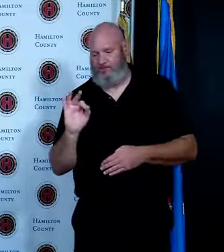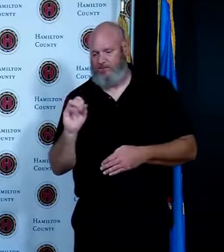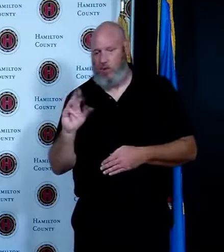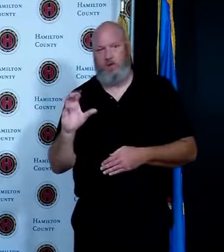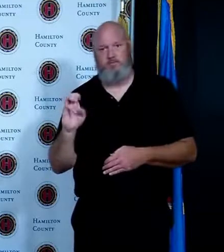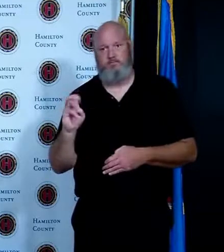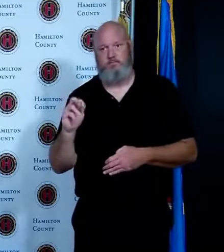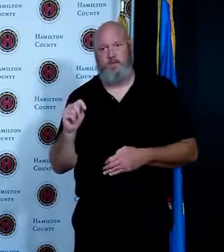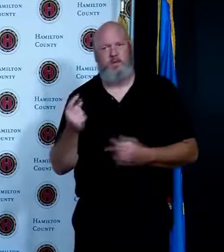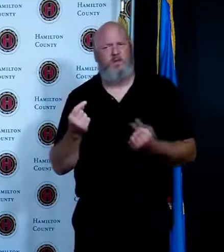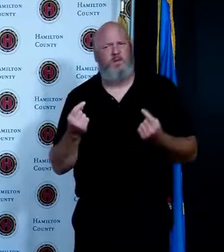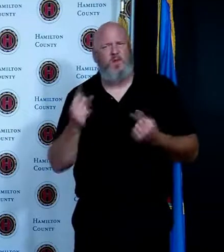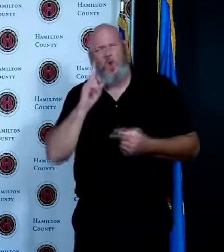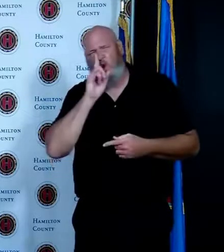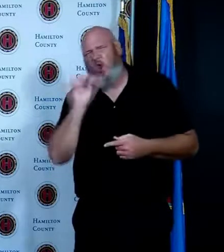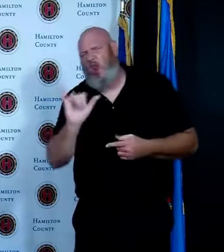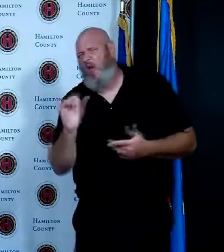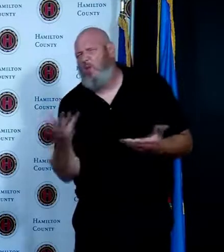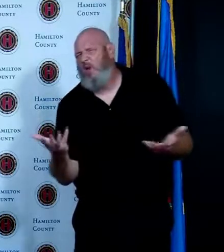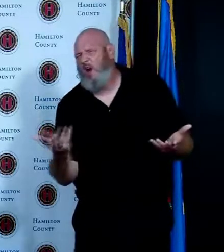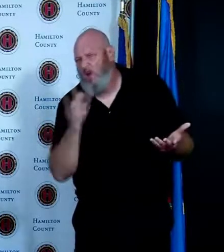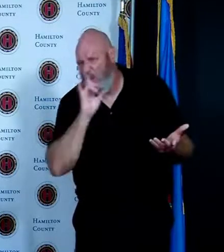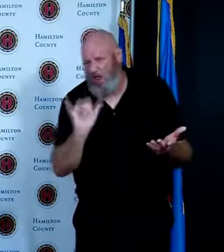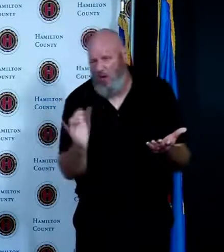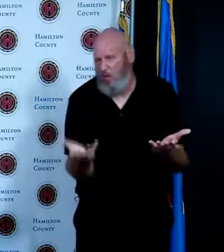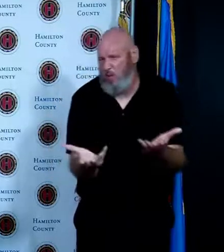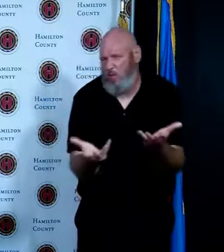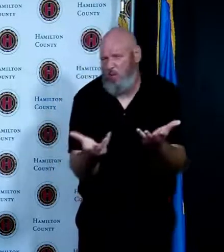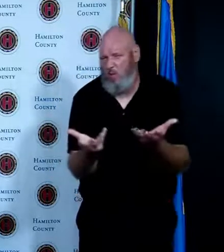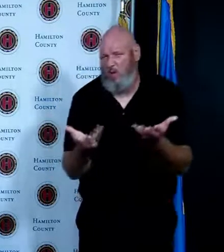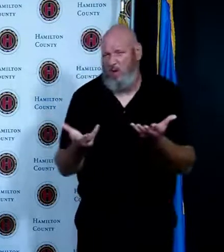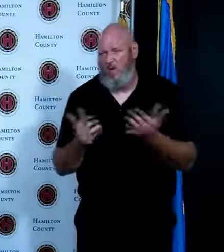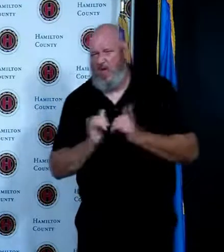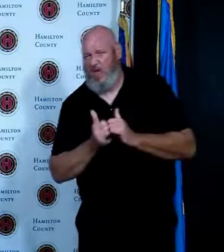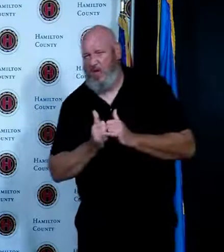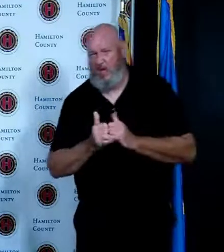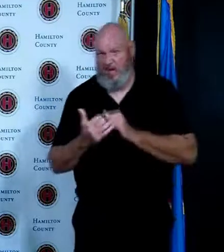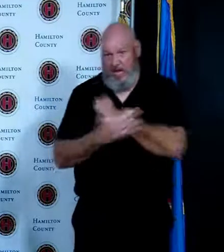kind of going down and utilizing the local health departments to enforce